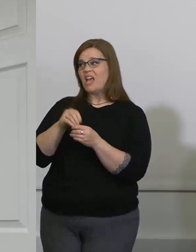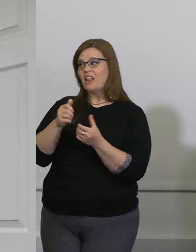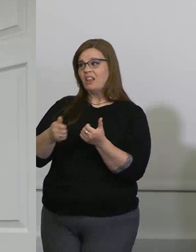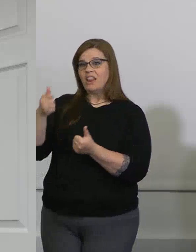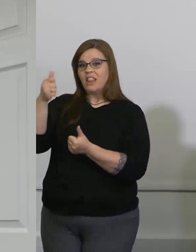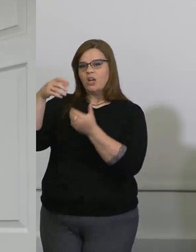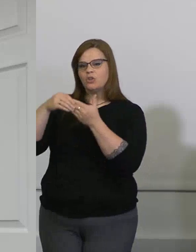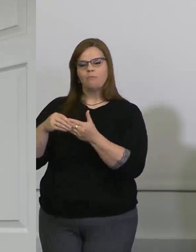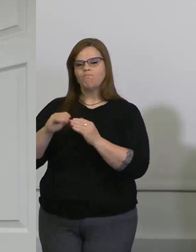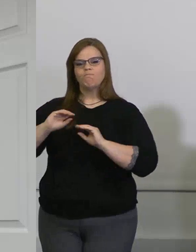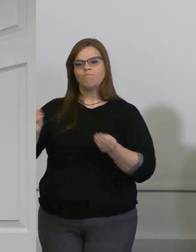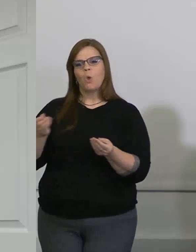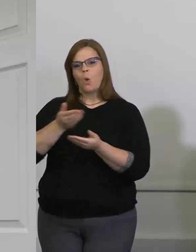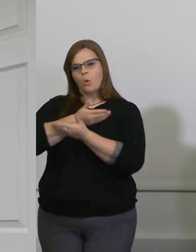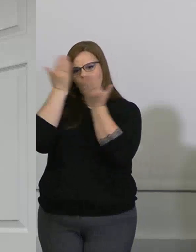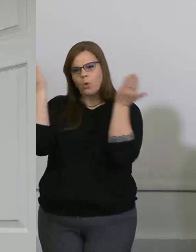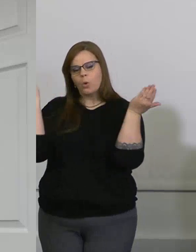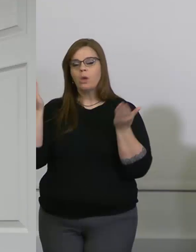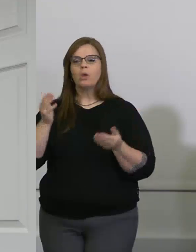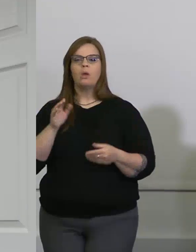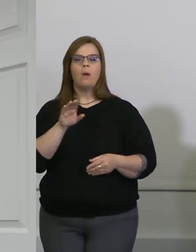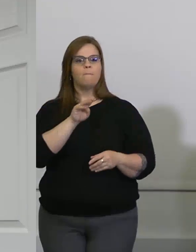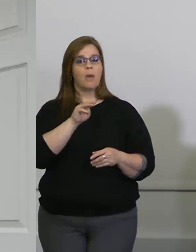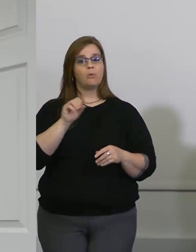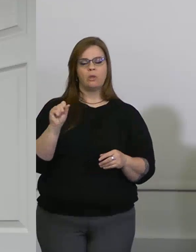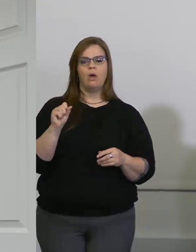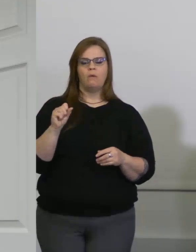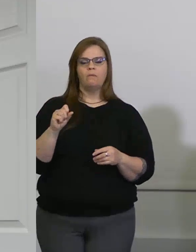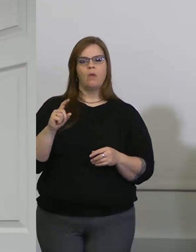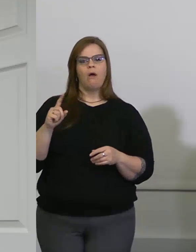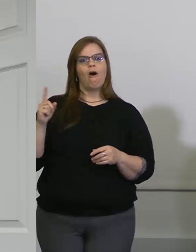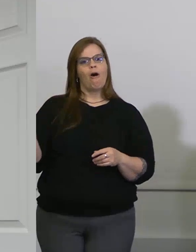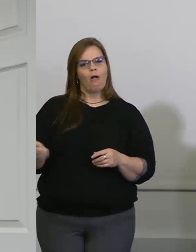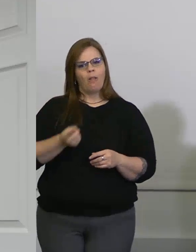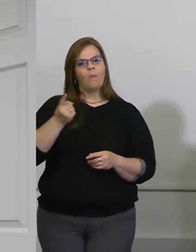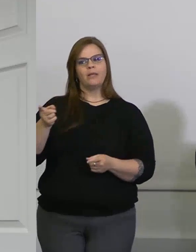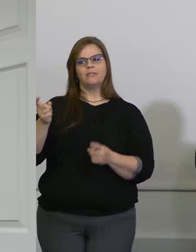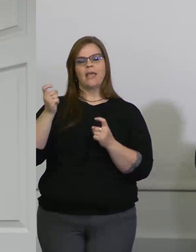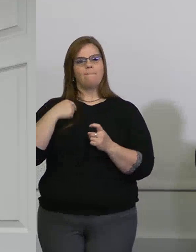And Microsoft always gave me the technology platform to break the